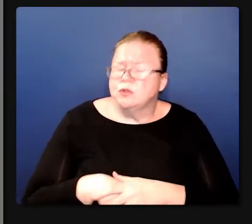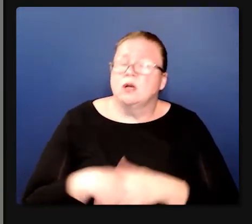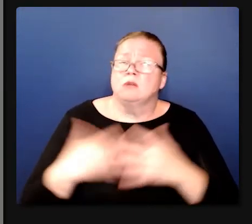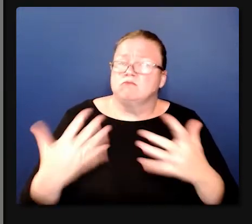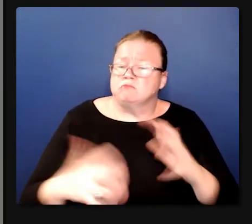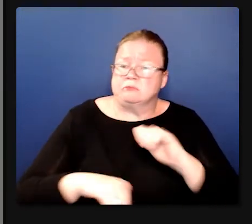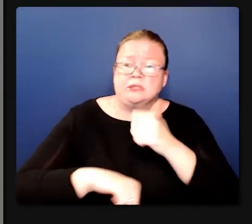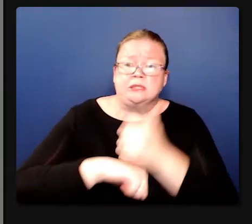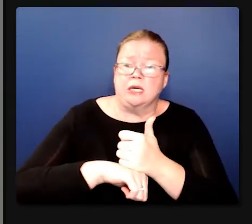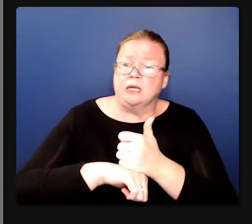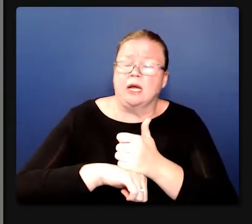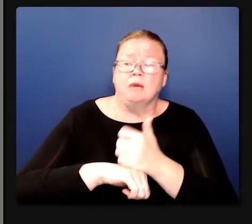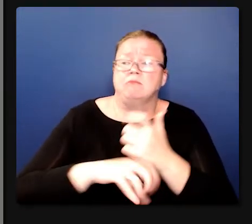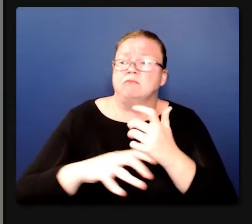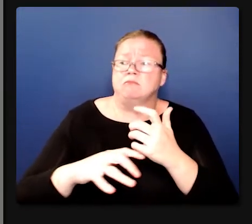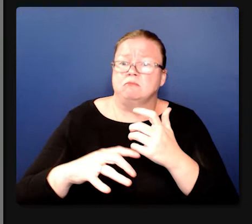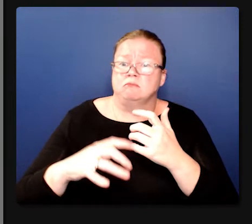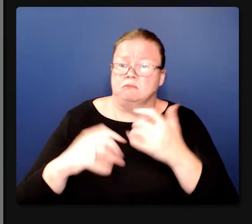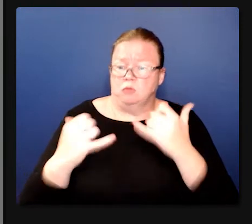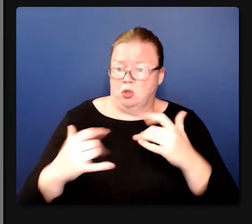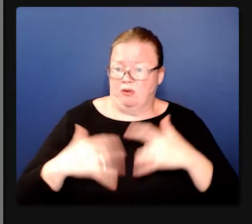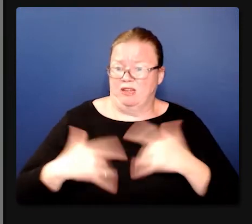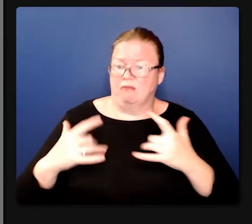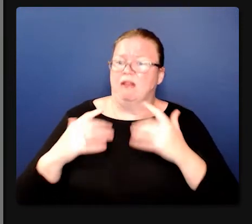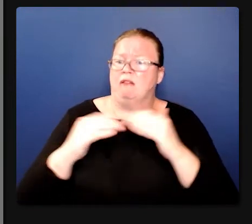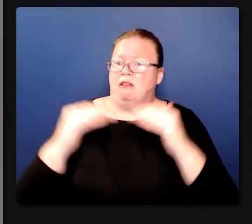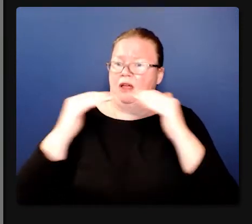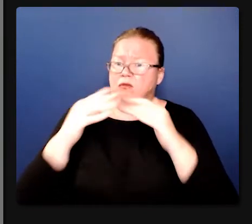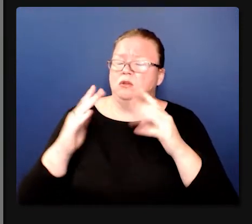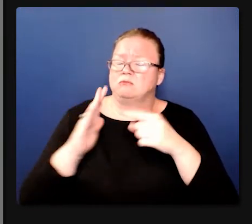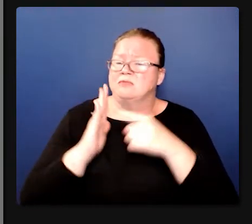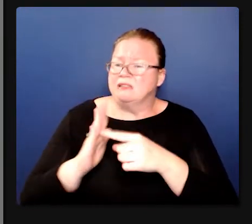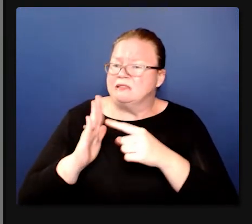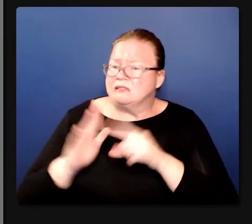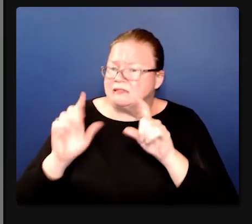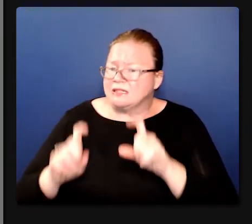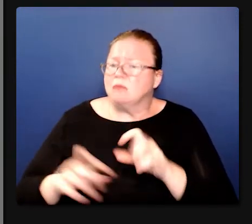You can set up per event level sample rate and sample out your events.